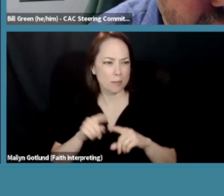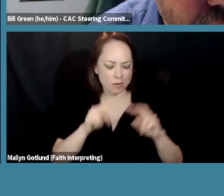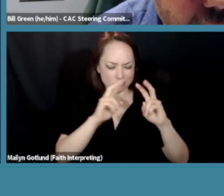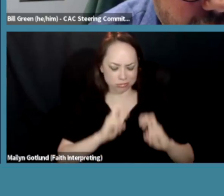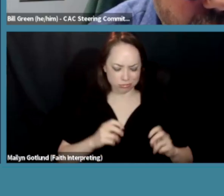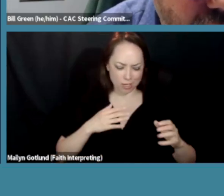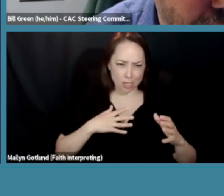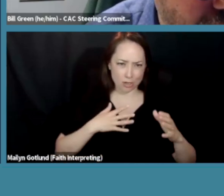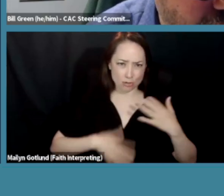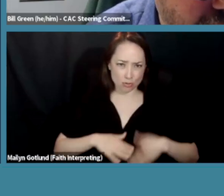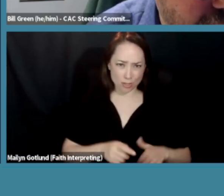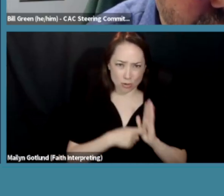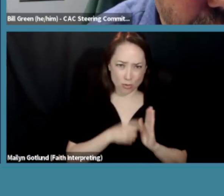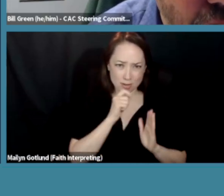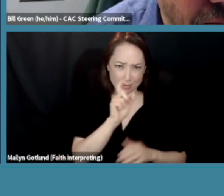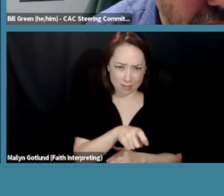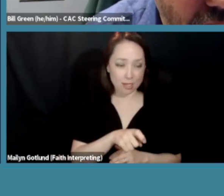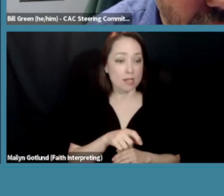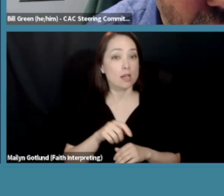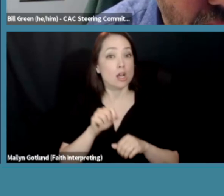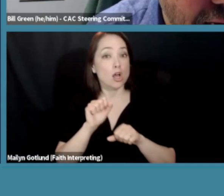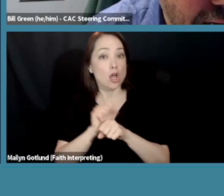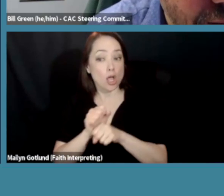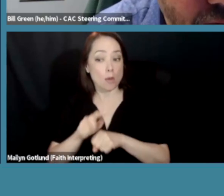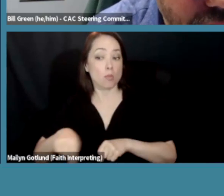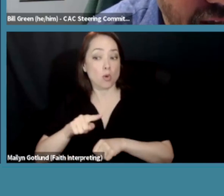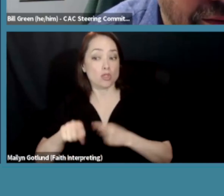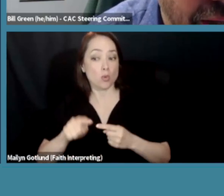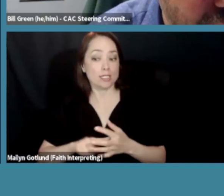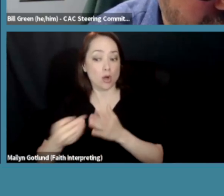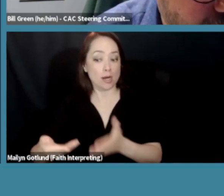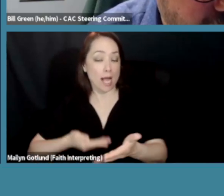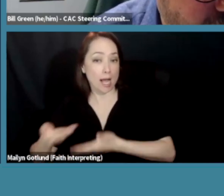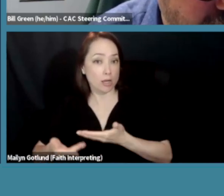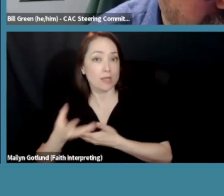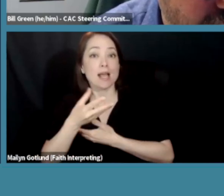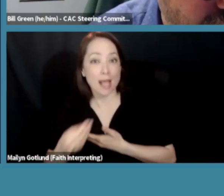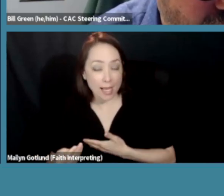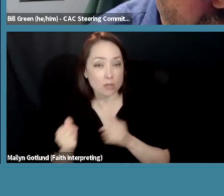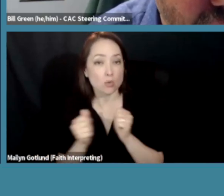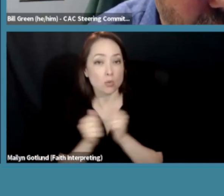Then how are employees, both when they're onboarding and while they have been with the organization for a while,